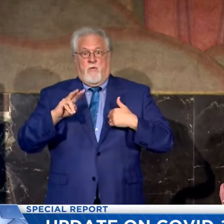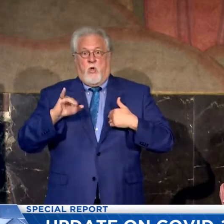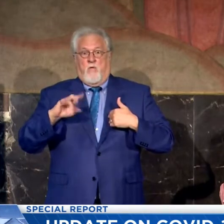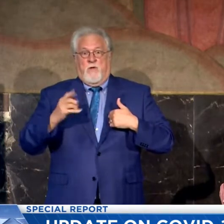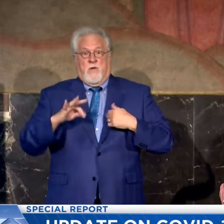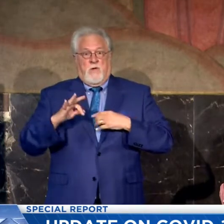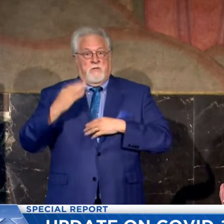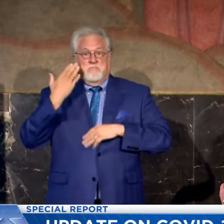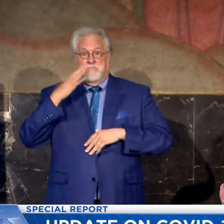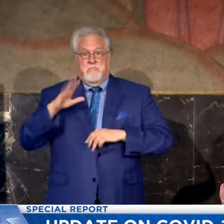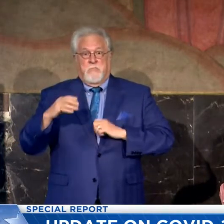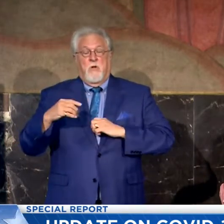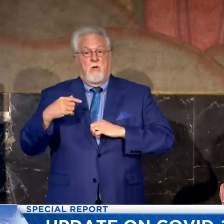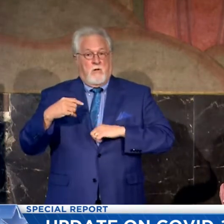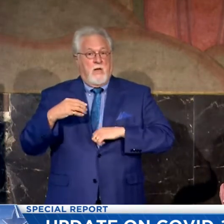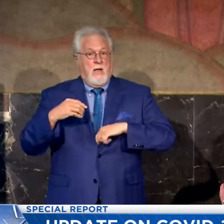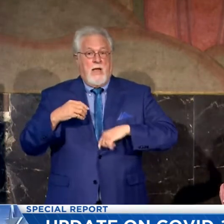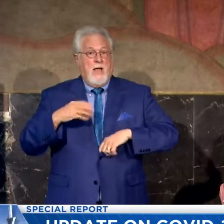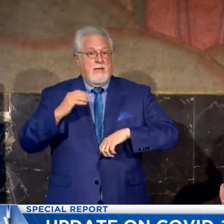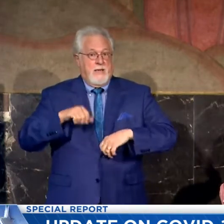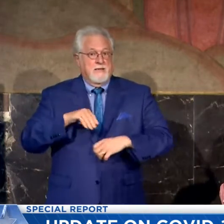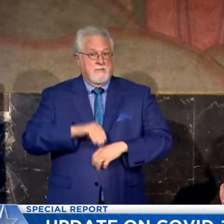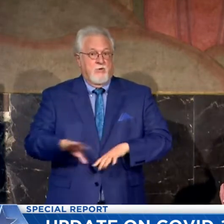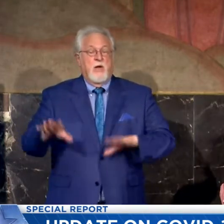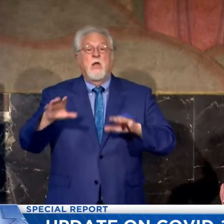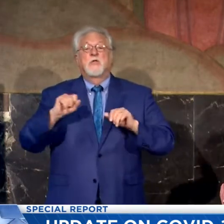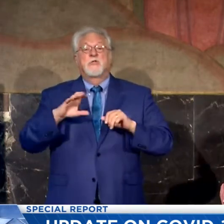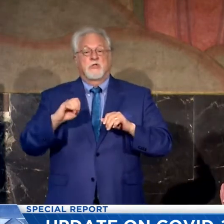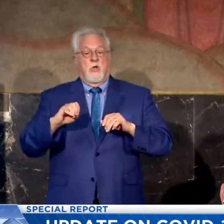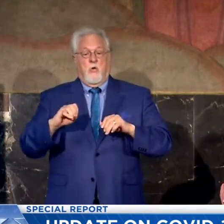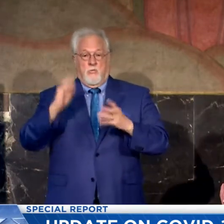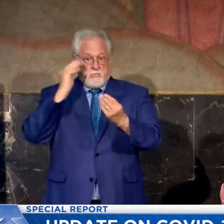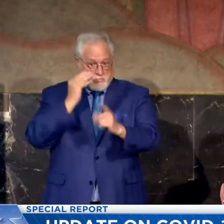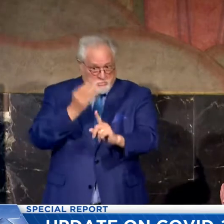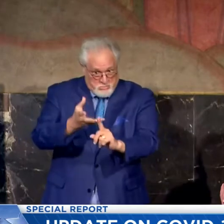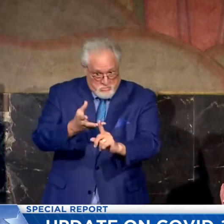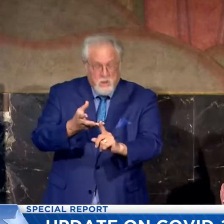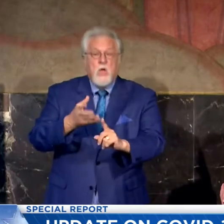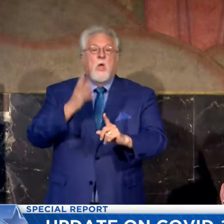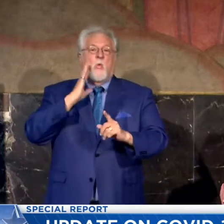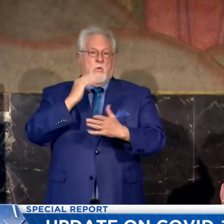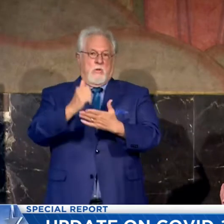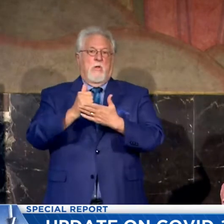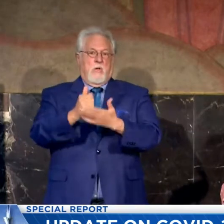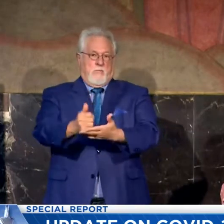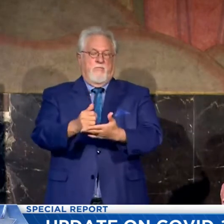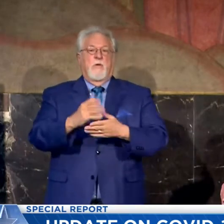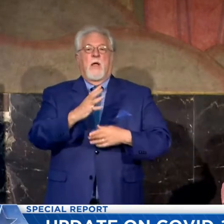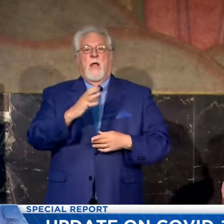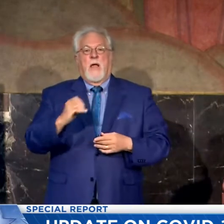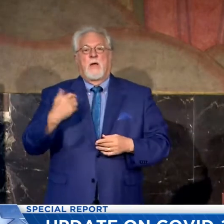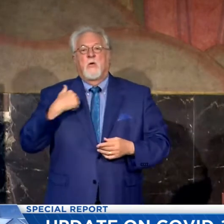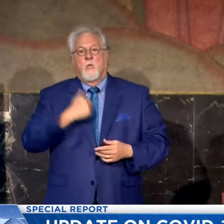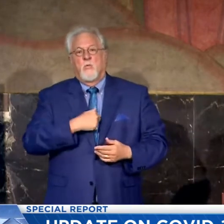REASONS ÃÃIN MY MIND IS BECAUSE 35 PERCENT OF THE PEOPLE OUT THERE THAT ARE CONTAGIOUS DO NOT KNOW ÃTHOSE WHO HAVE COVID-19, DO NOT KNOW THEY ARE HAVE IT AND ARE